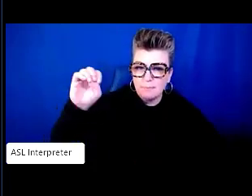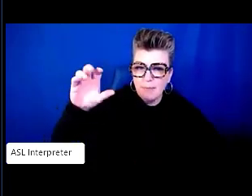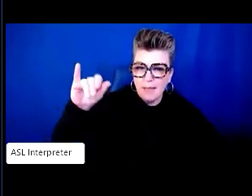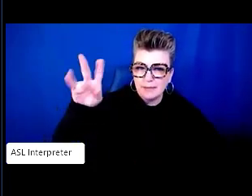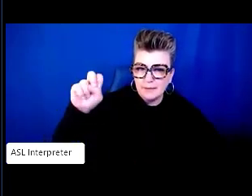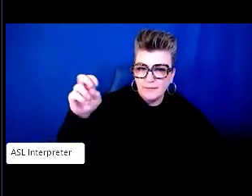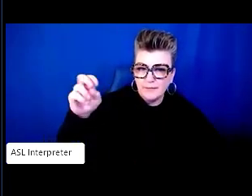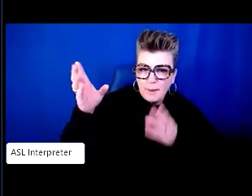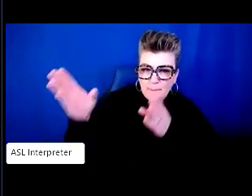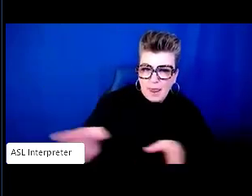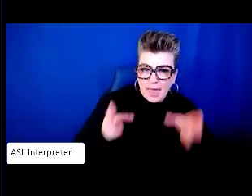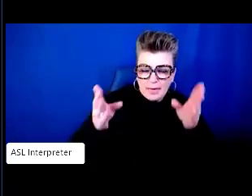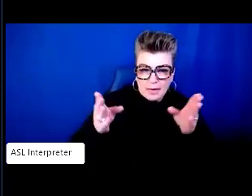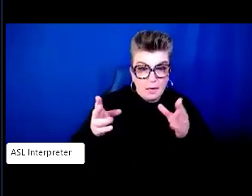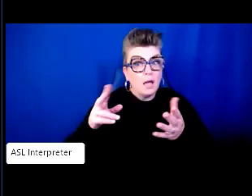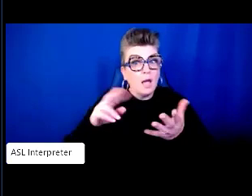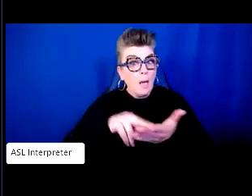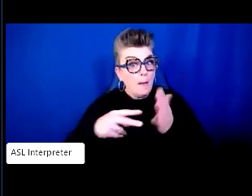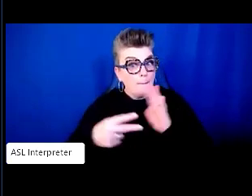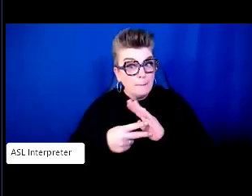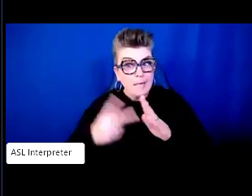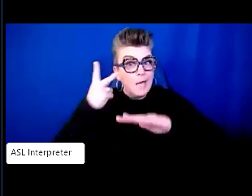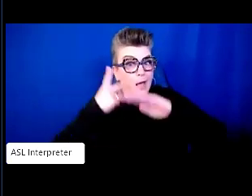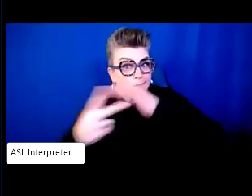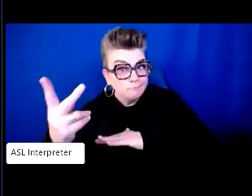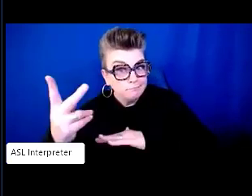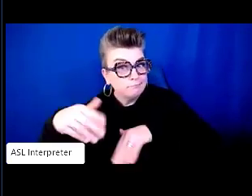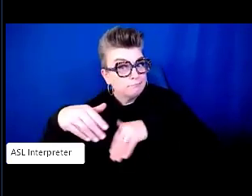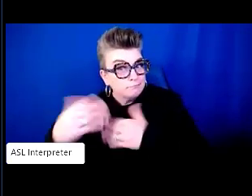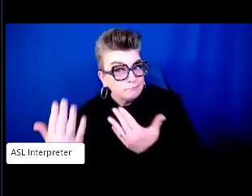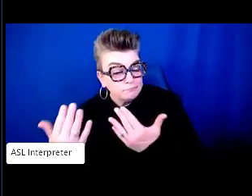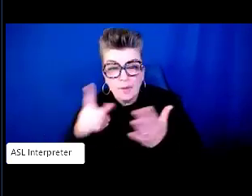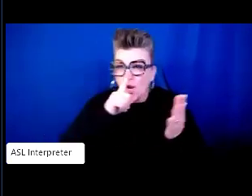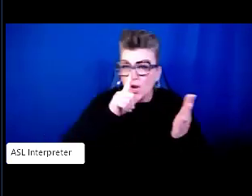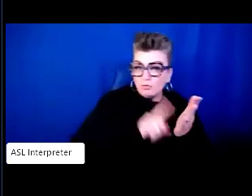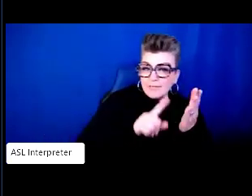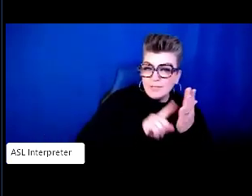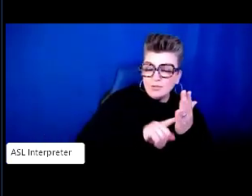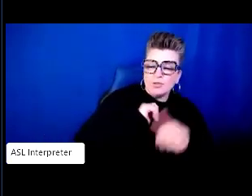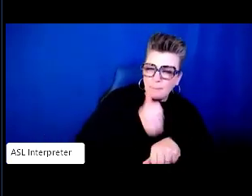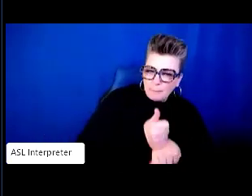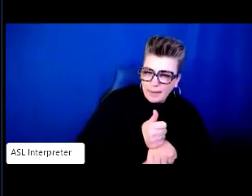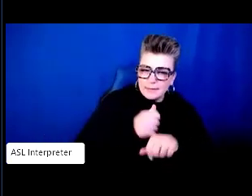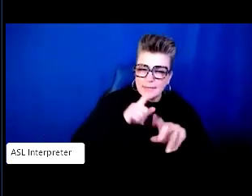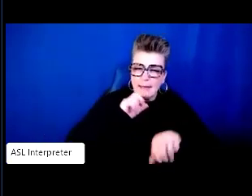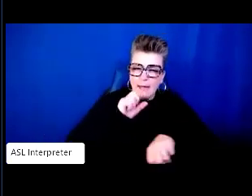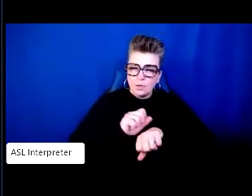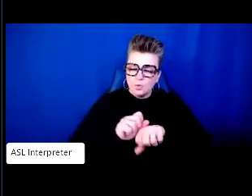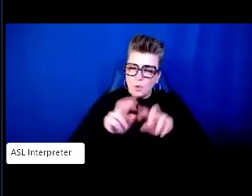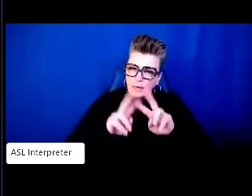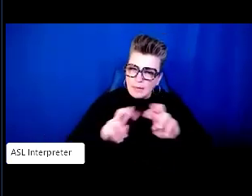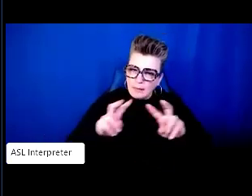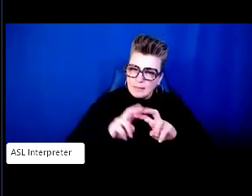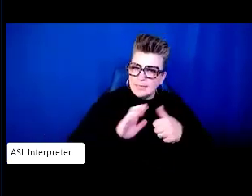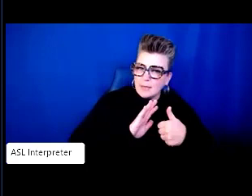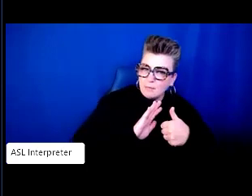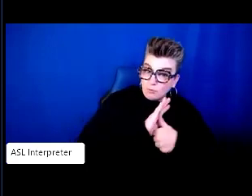researchers should consider when the research is based on the actual analysis of primary data that have not been shared,